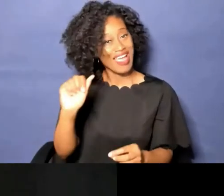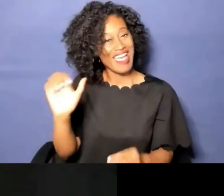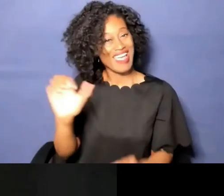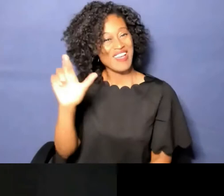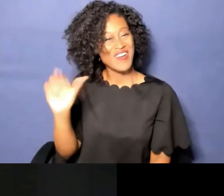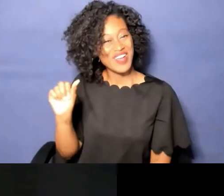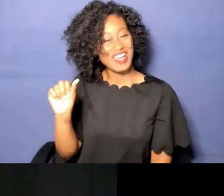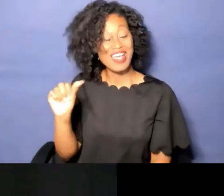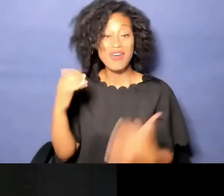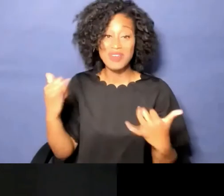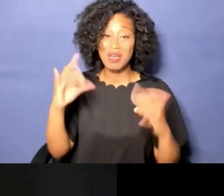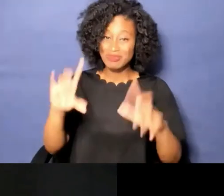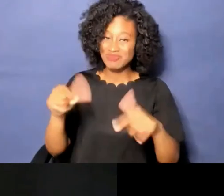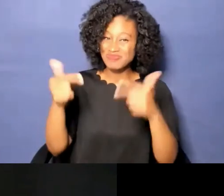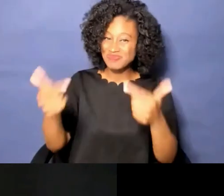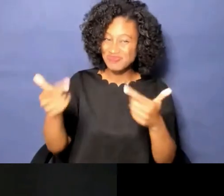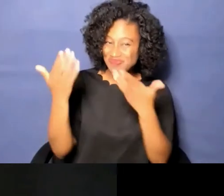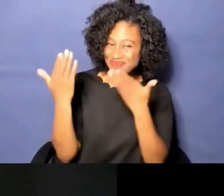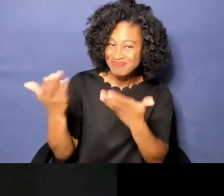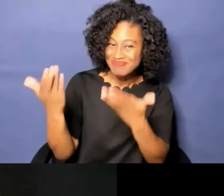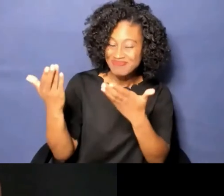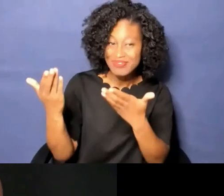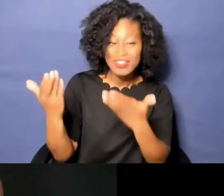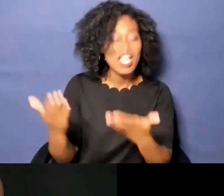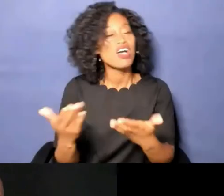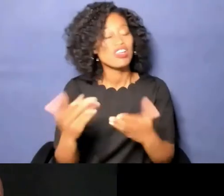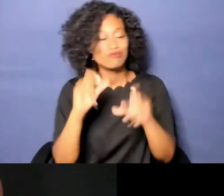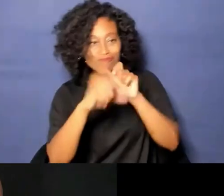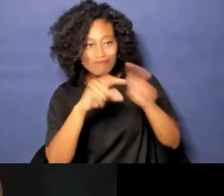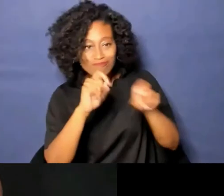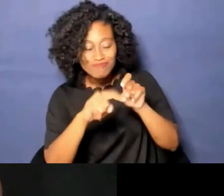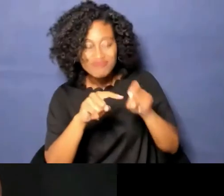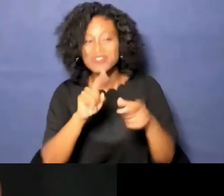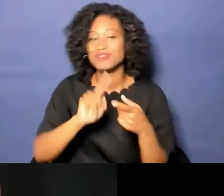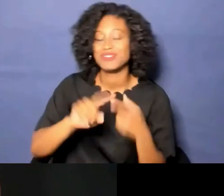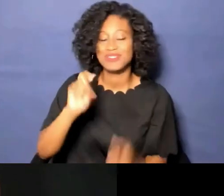So I will ask you to have posed the 1st question to Dr. Hurtado.